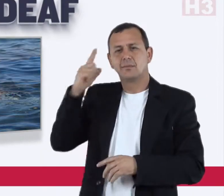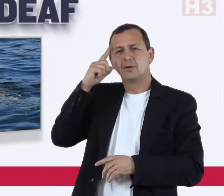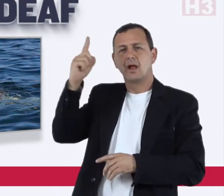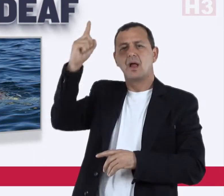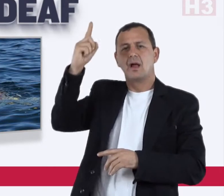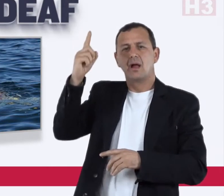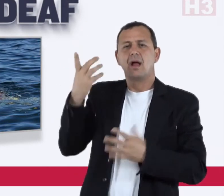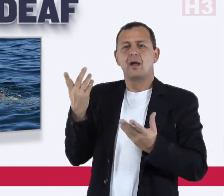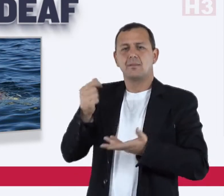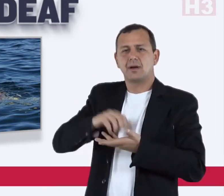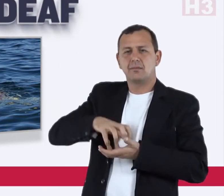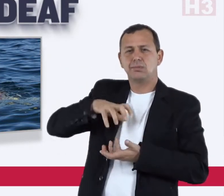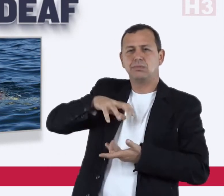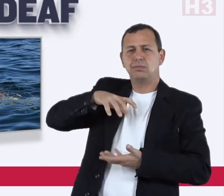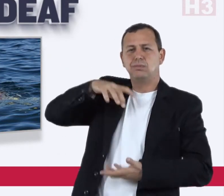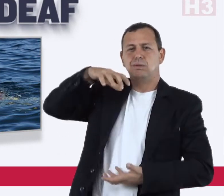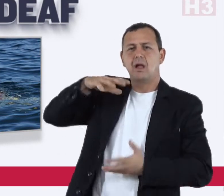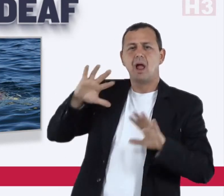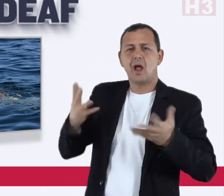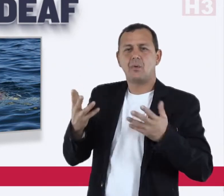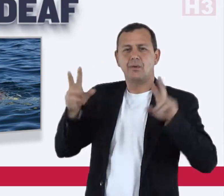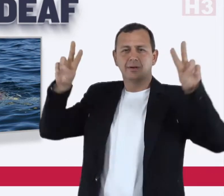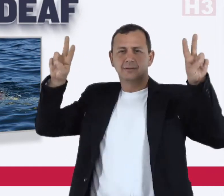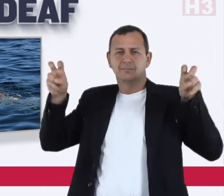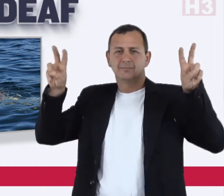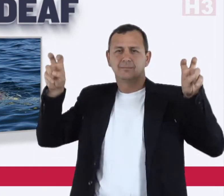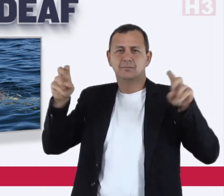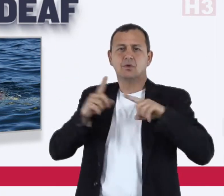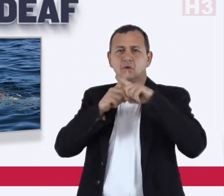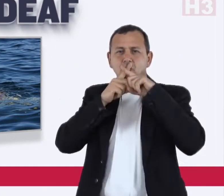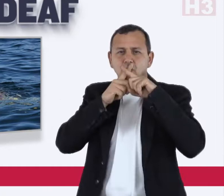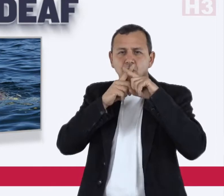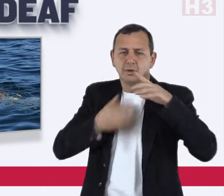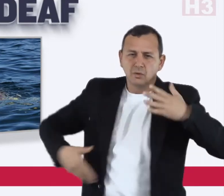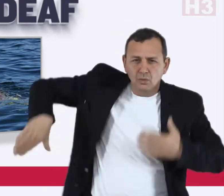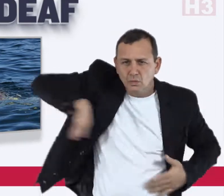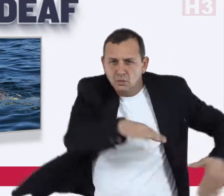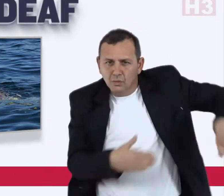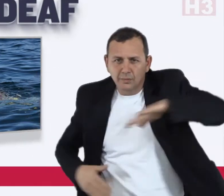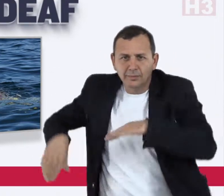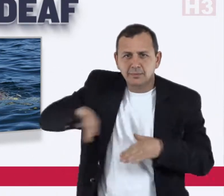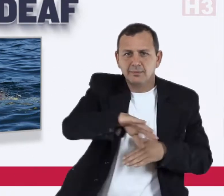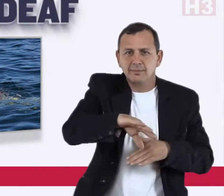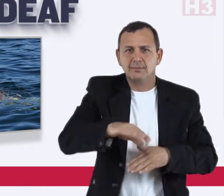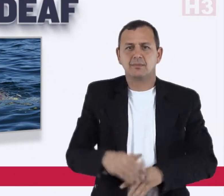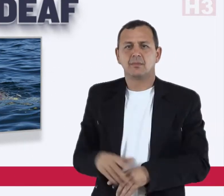She got the idea for this fundraiser, “the Silent Swim.”